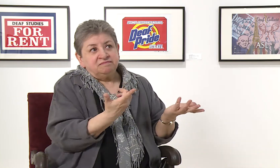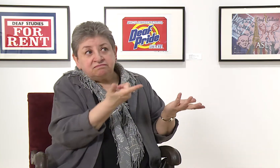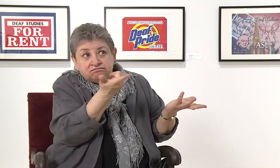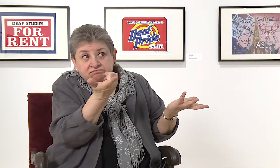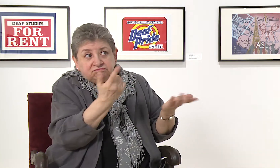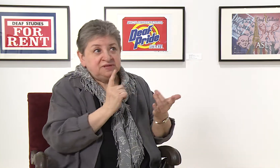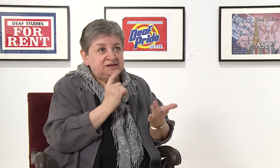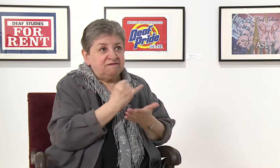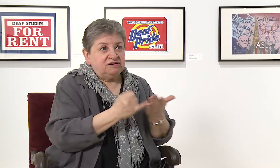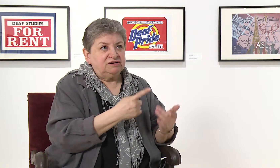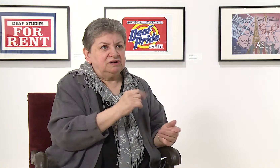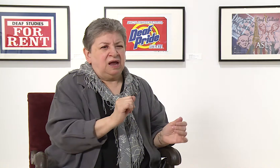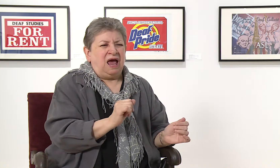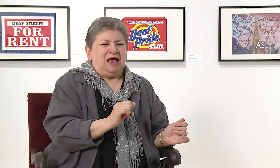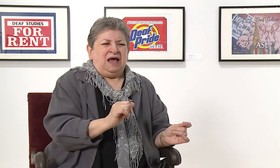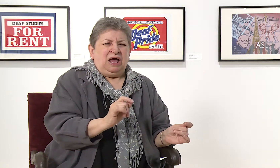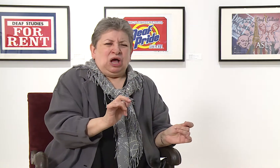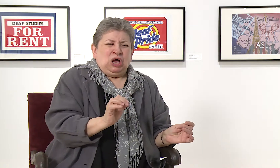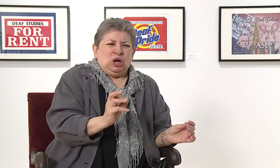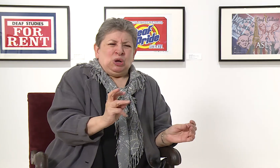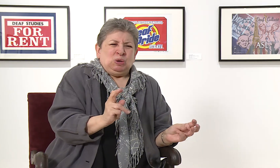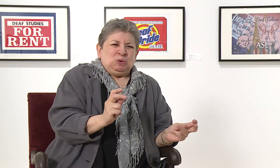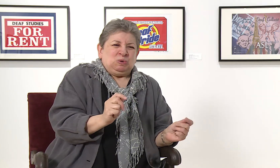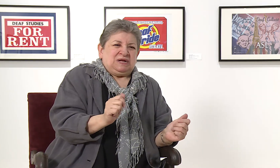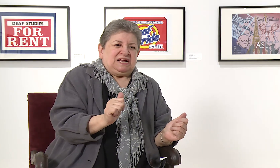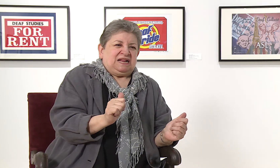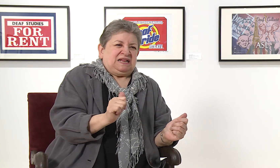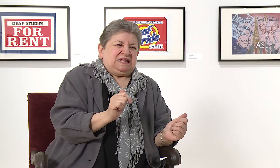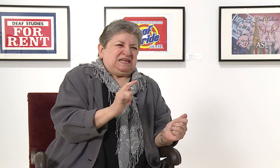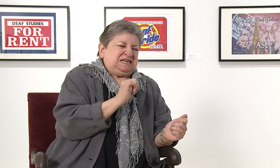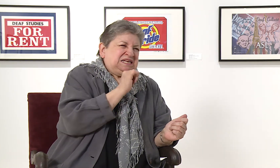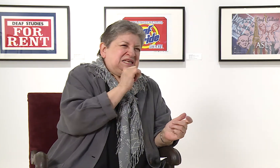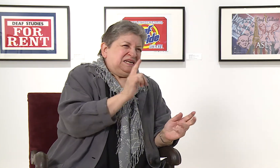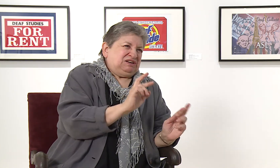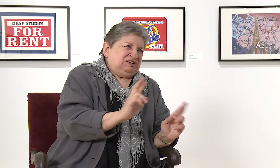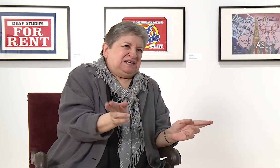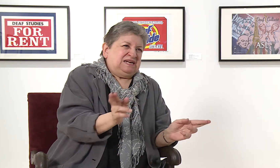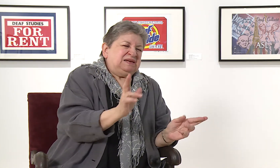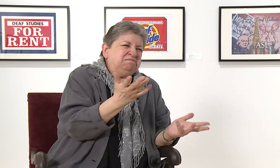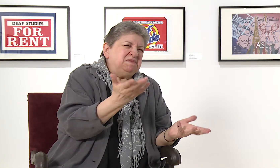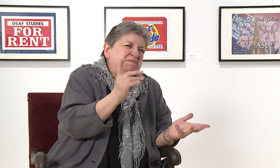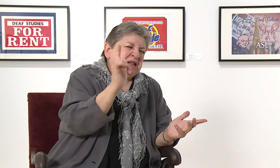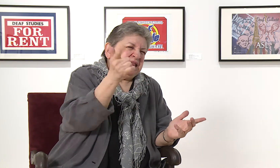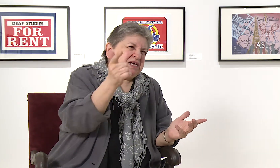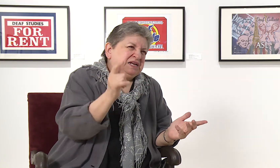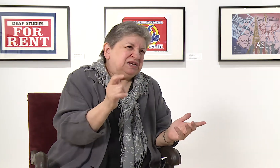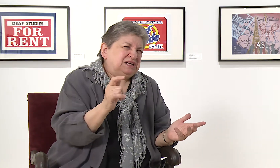And so I reached out to the administration and was met with resistance.